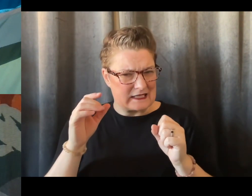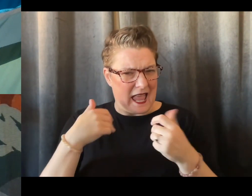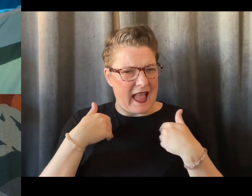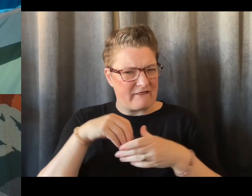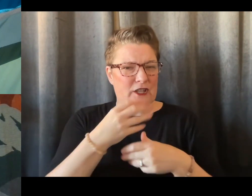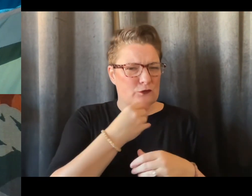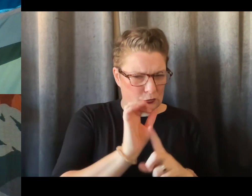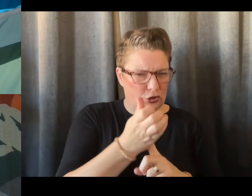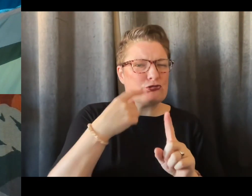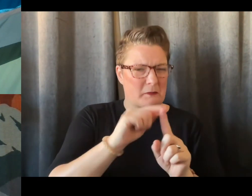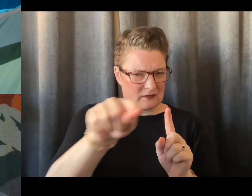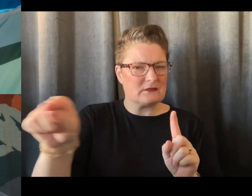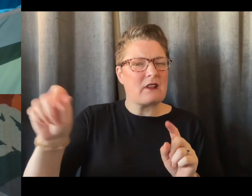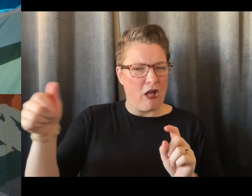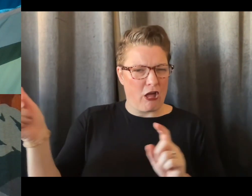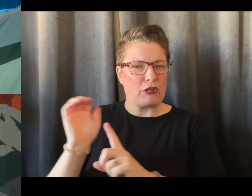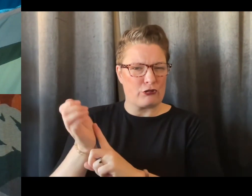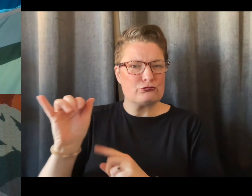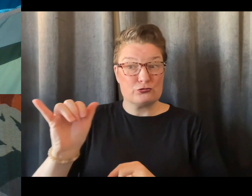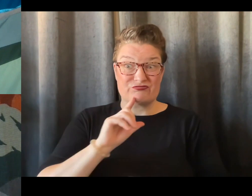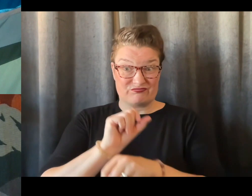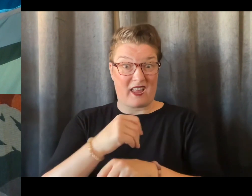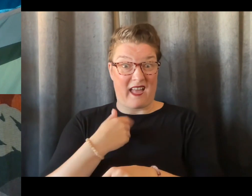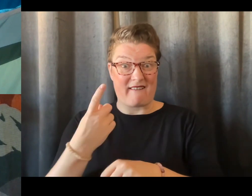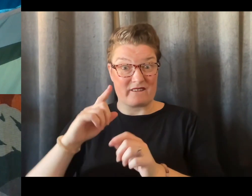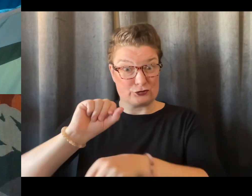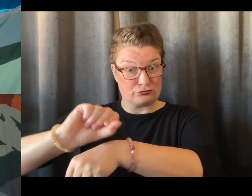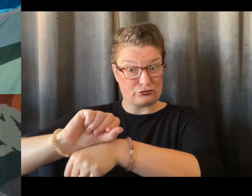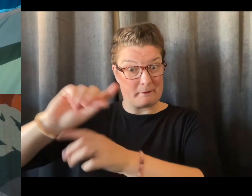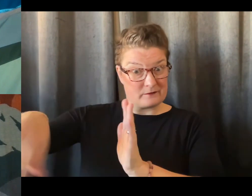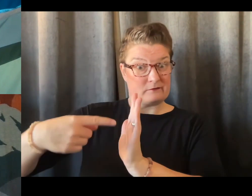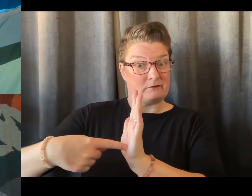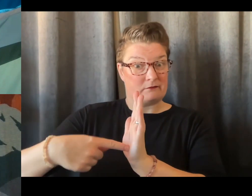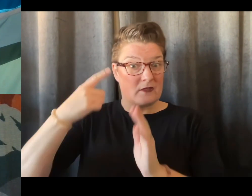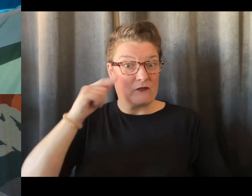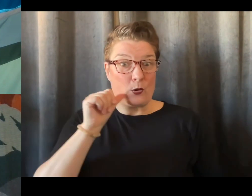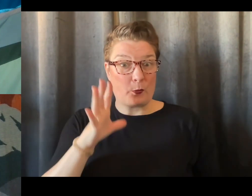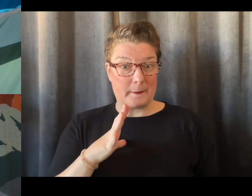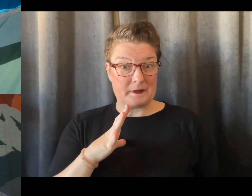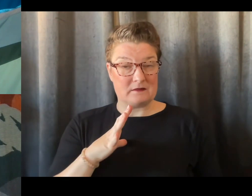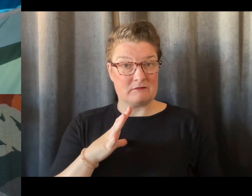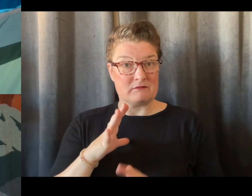an actual occupation for women to grieve at people's funerals and that